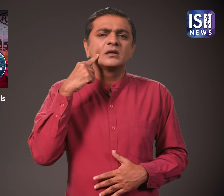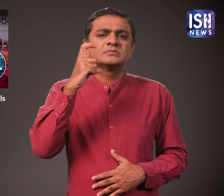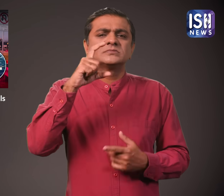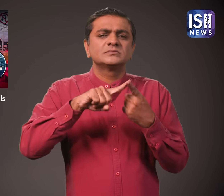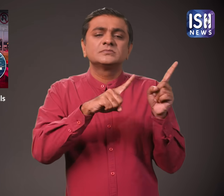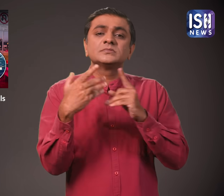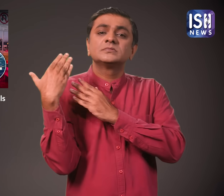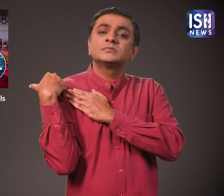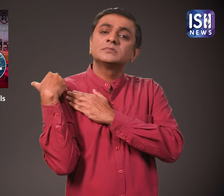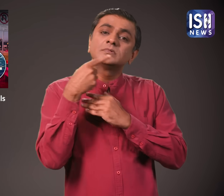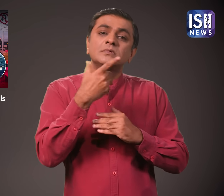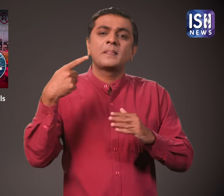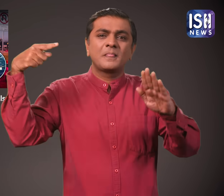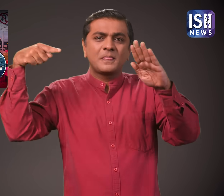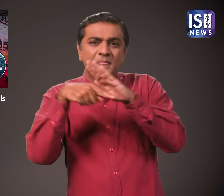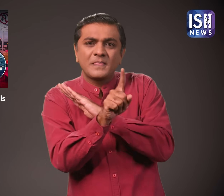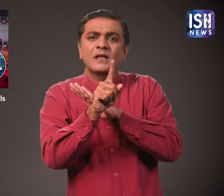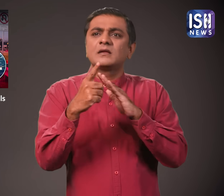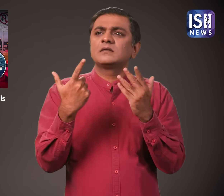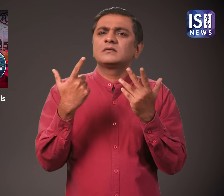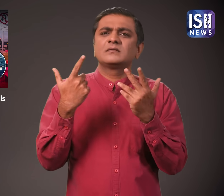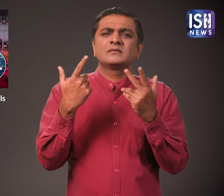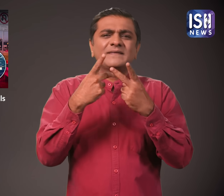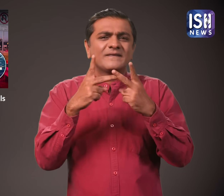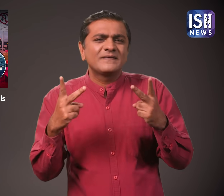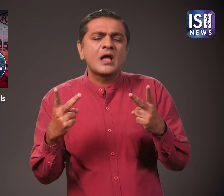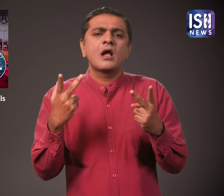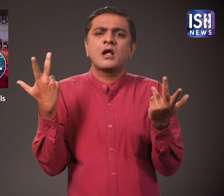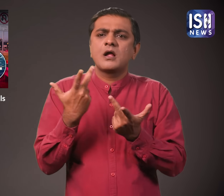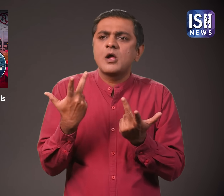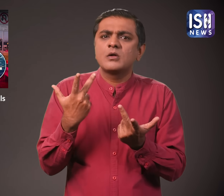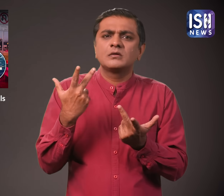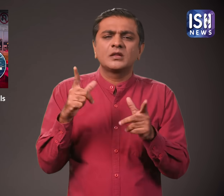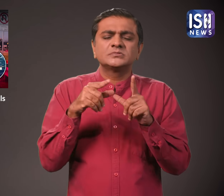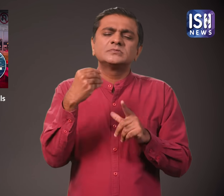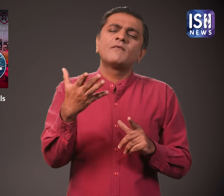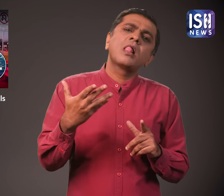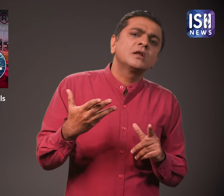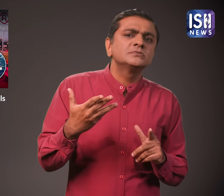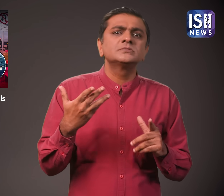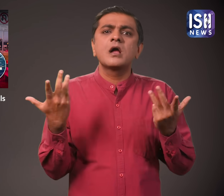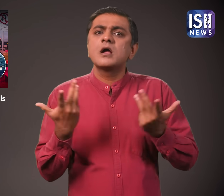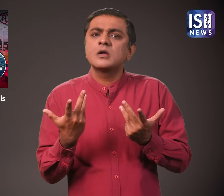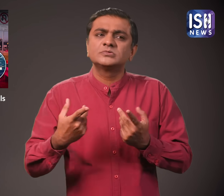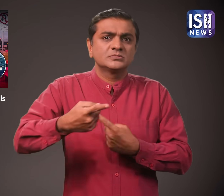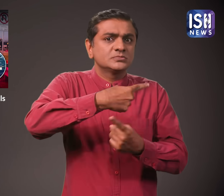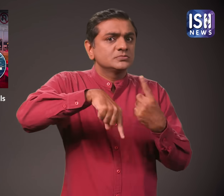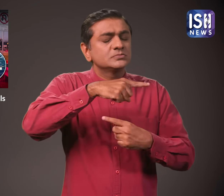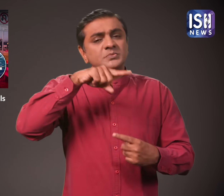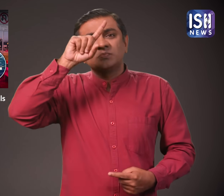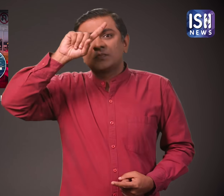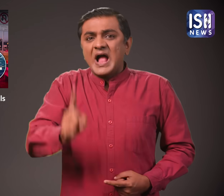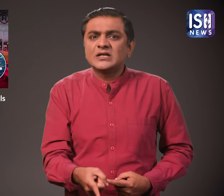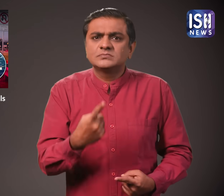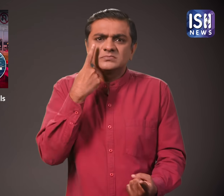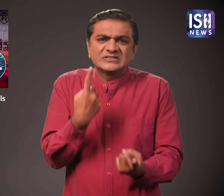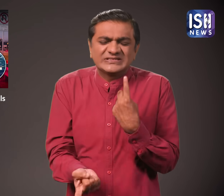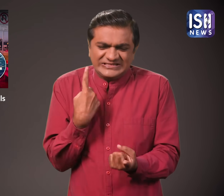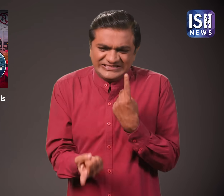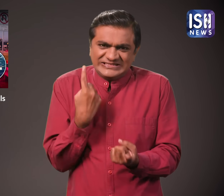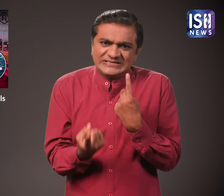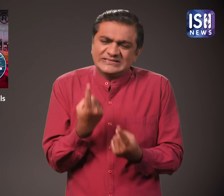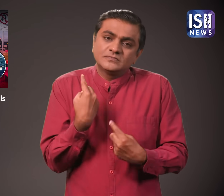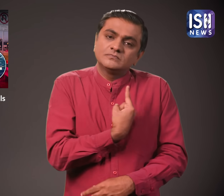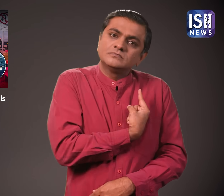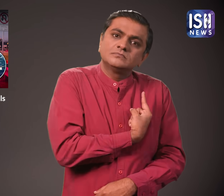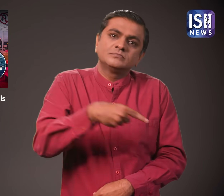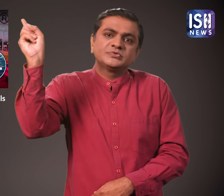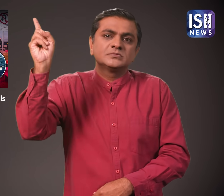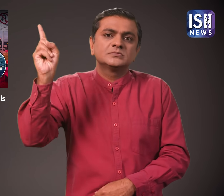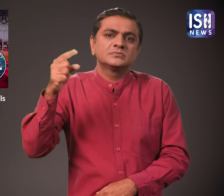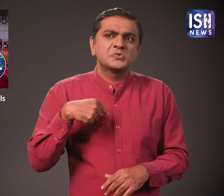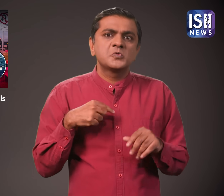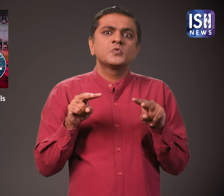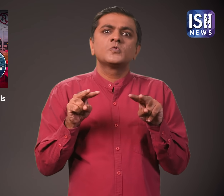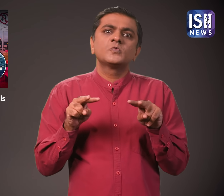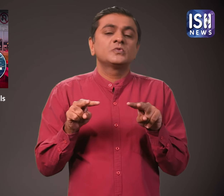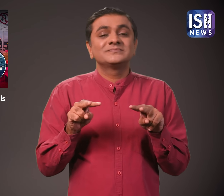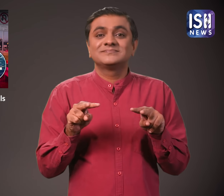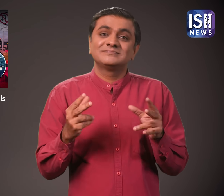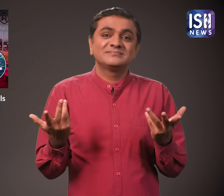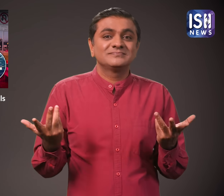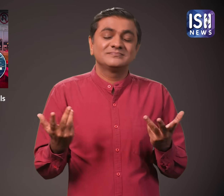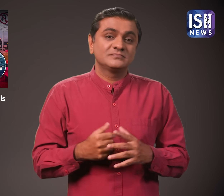ICE is responsible for identifying illegal immigrants and will strictly investigate how driver’s license was issued to him without proper checks. Shocking!